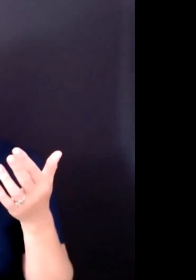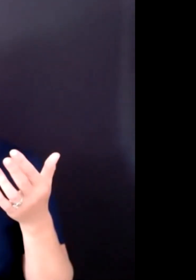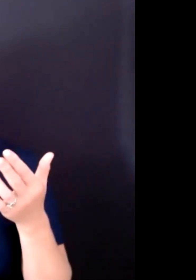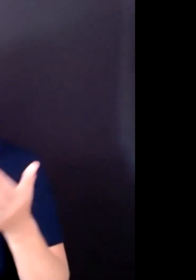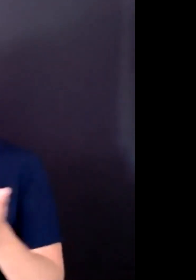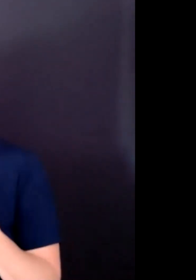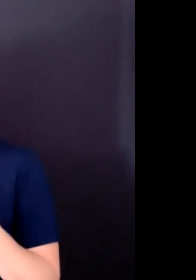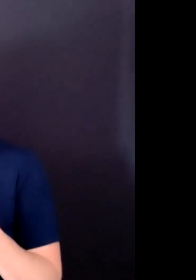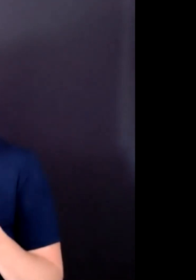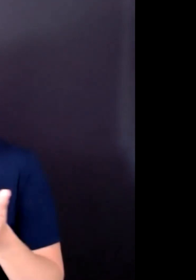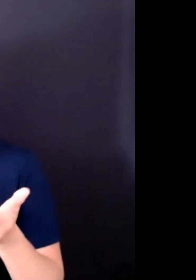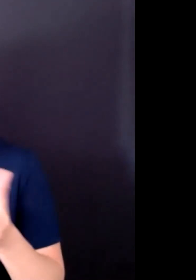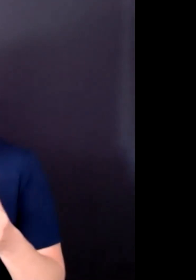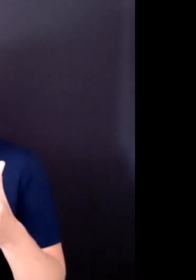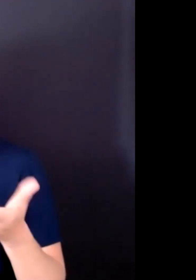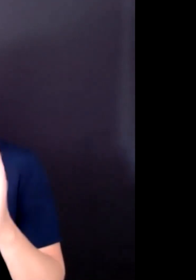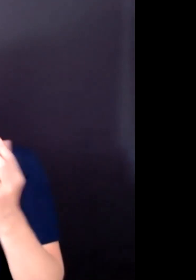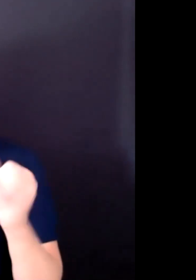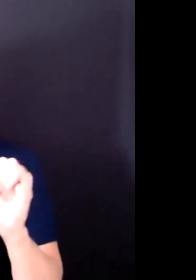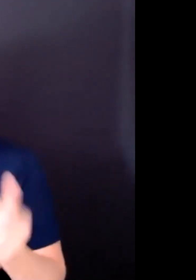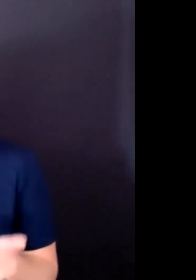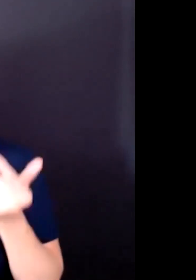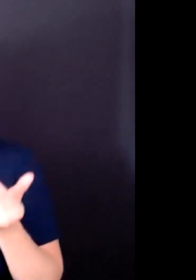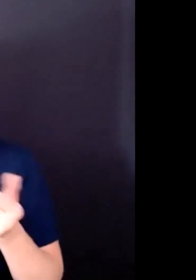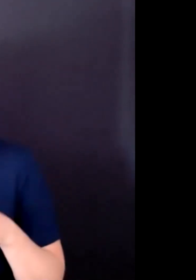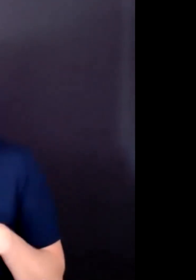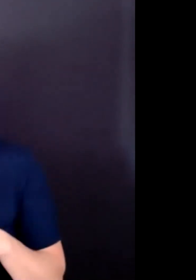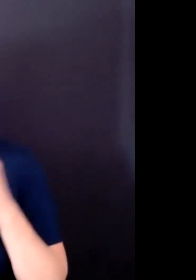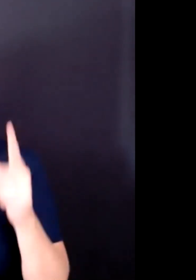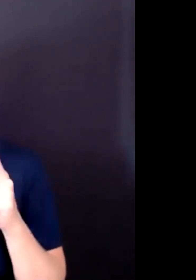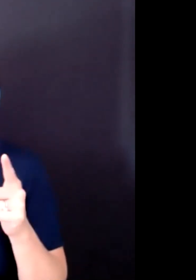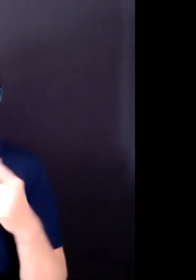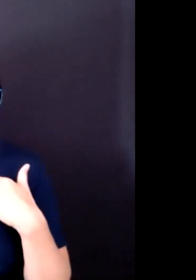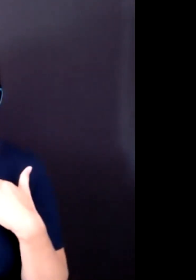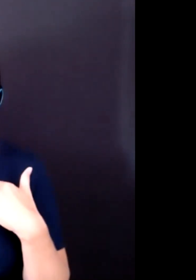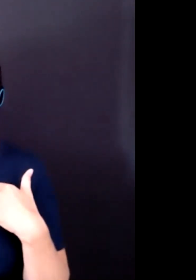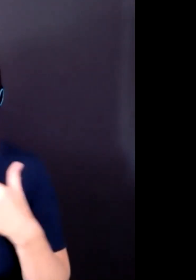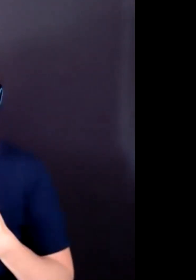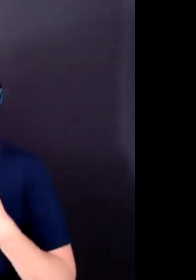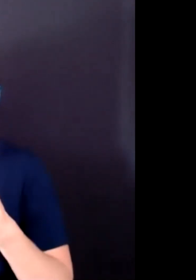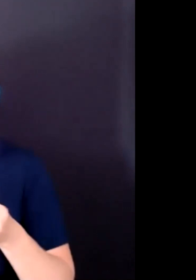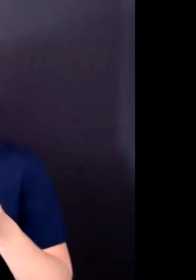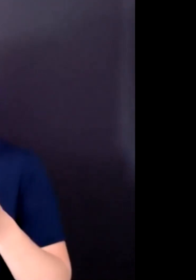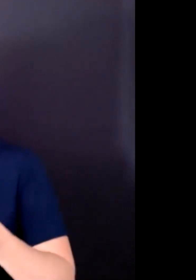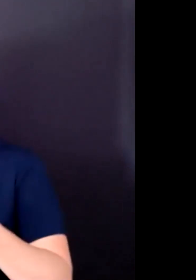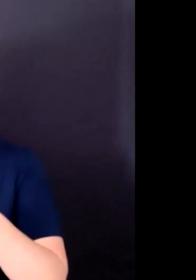assist individuals find those services, the individuals with disabilities. It also works with people who may have some